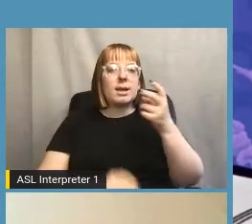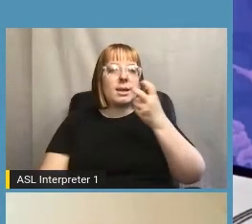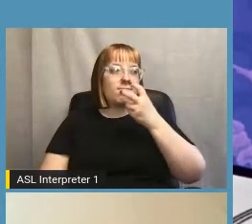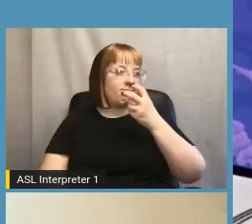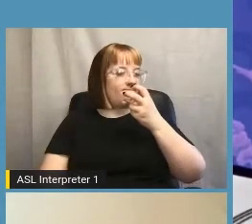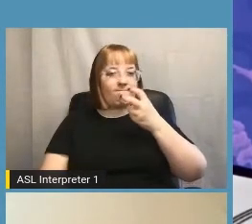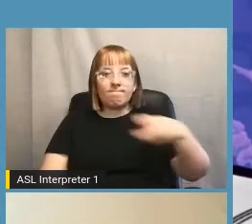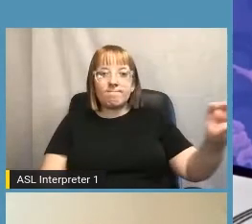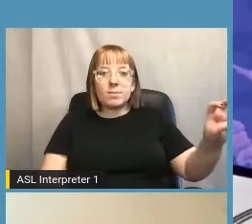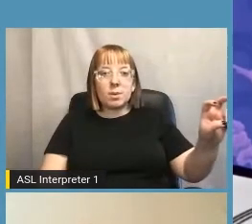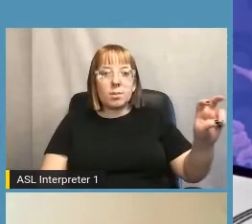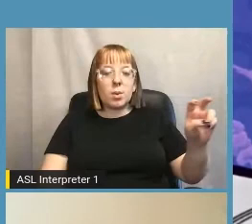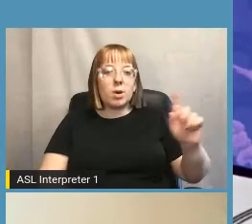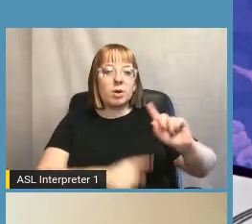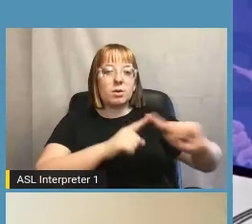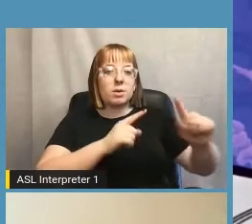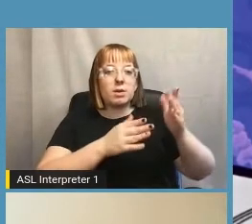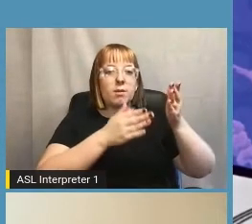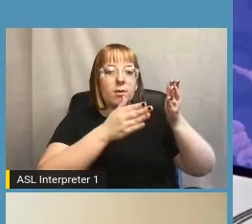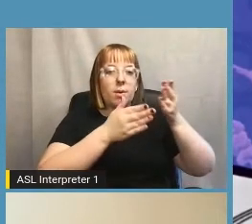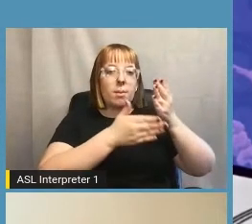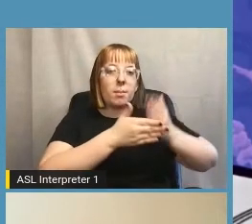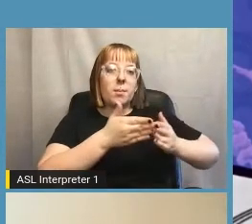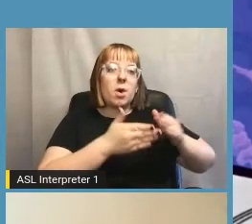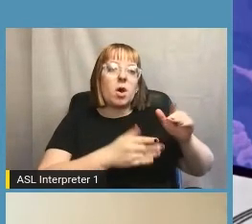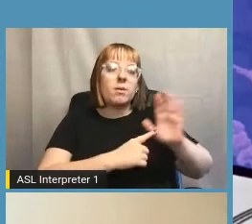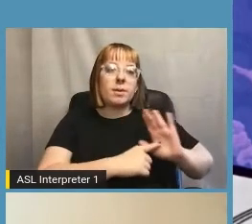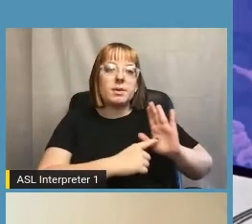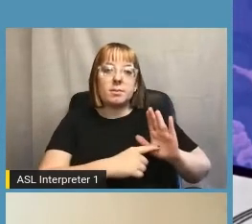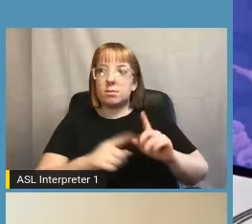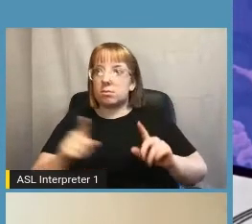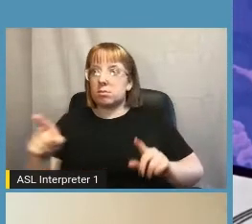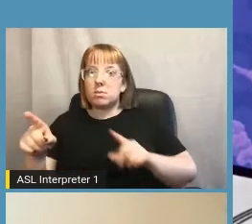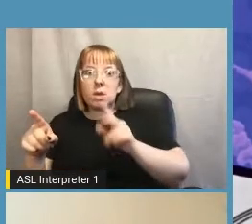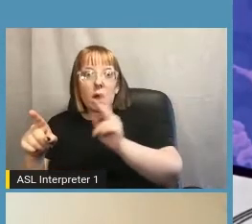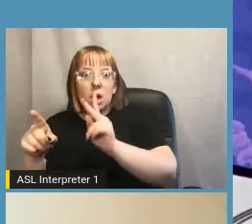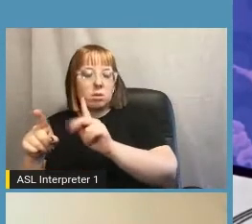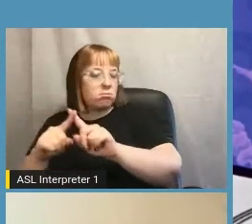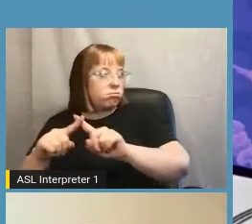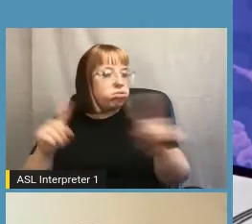which is way different from [ __ ] matrix where you have to use the arrow keys or go from room